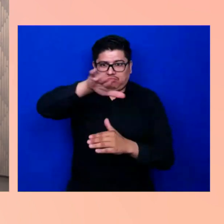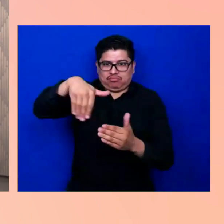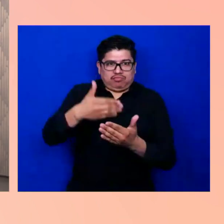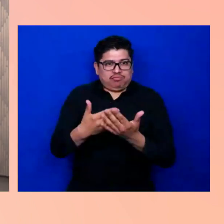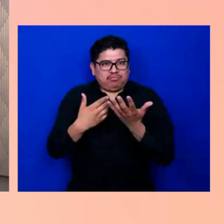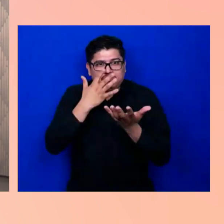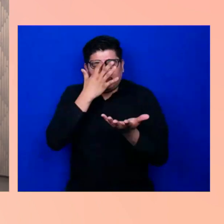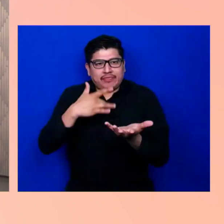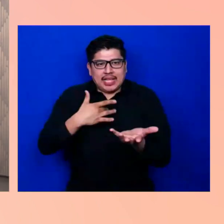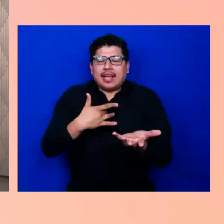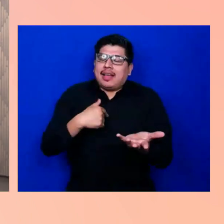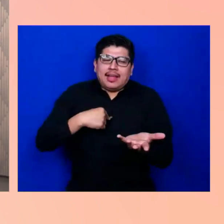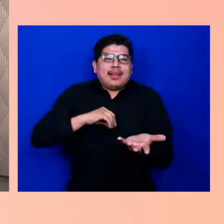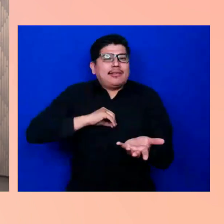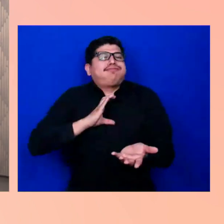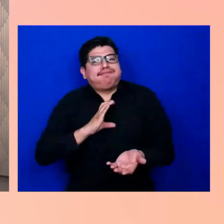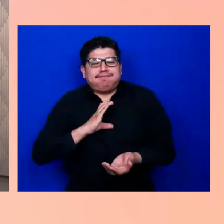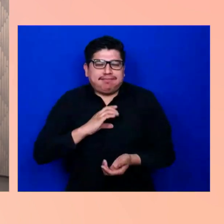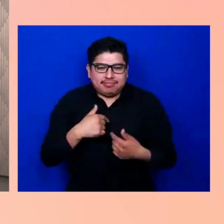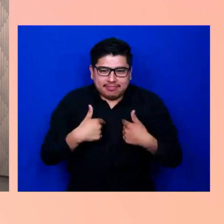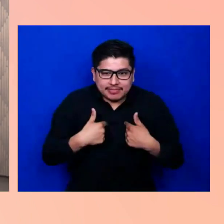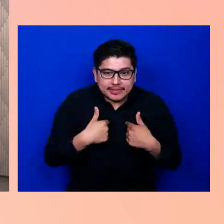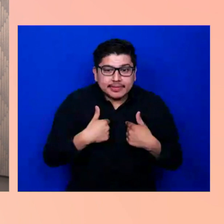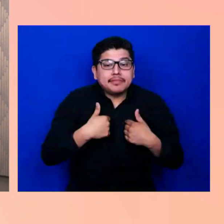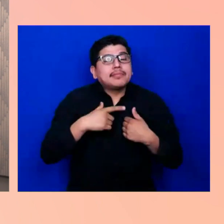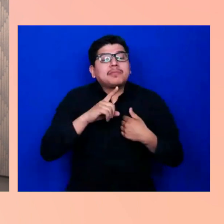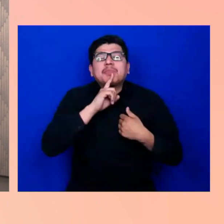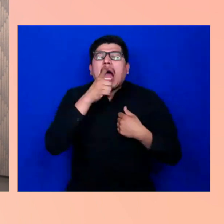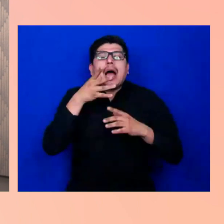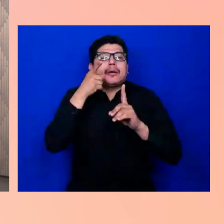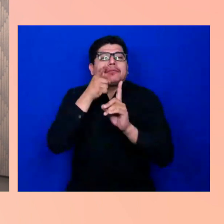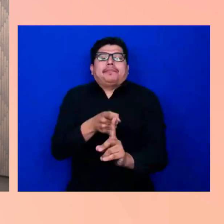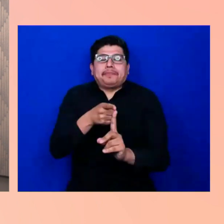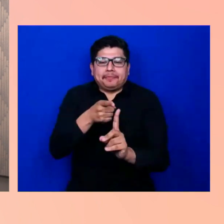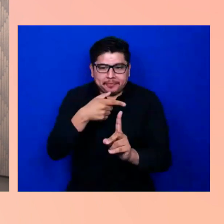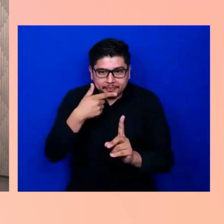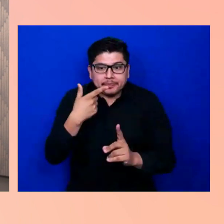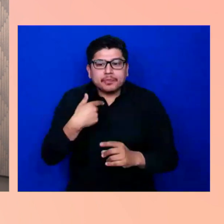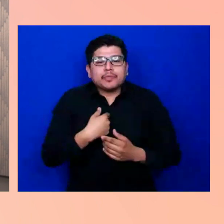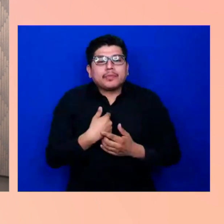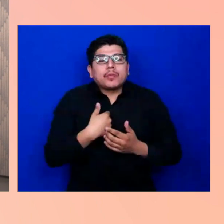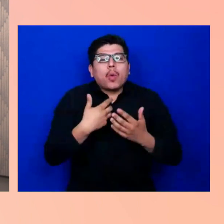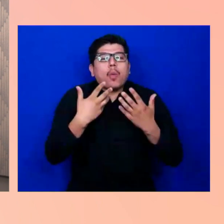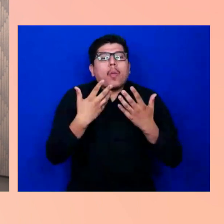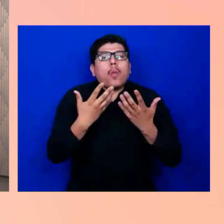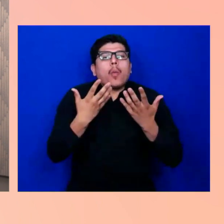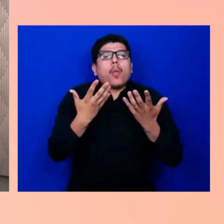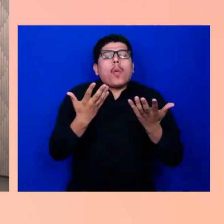Excellent. I really like the focus that you have on not just what can we do to attract and